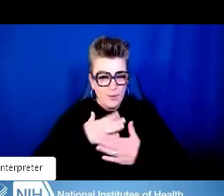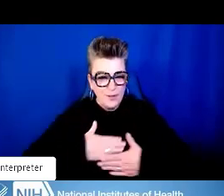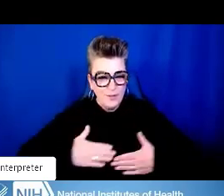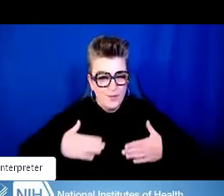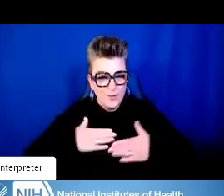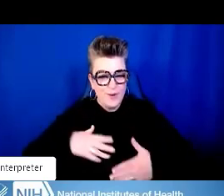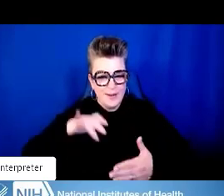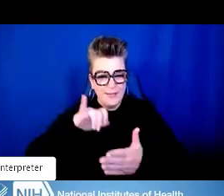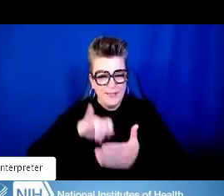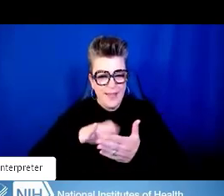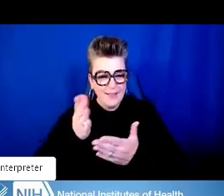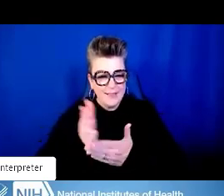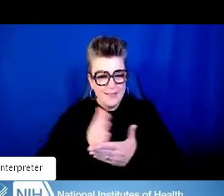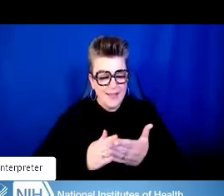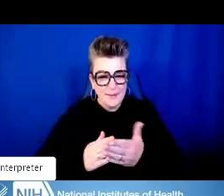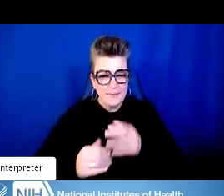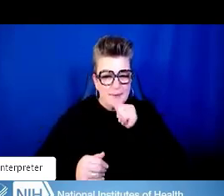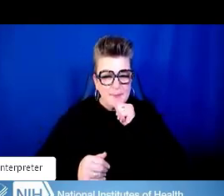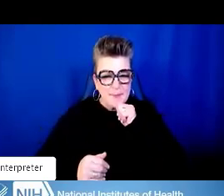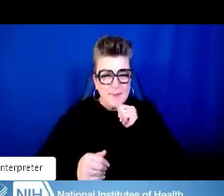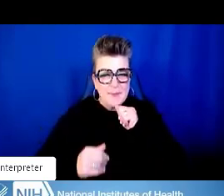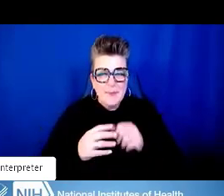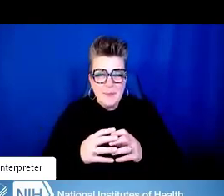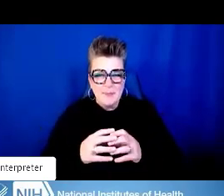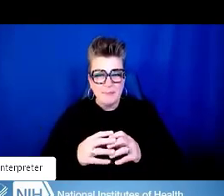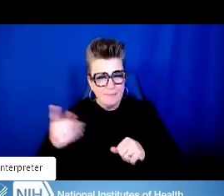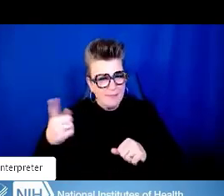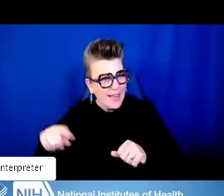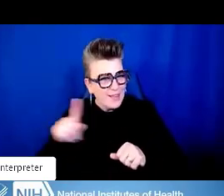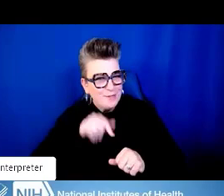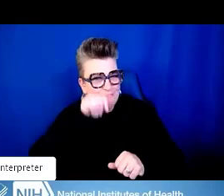and that you were able to hang with us through a little bit of technical difficulties.